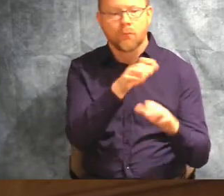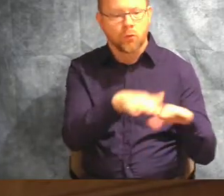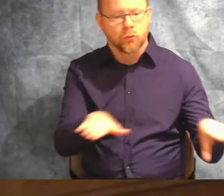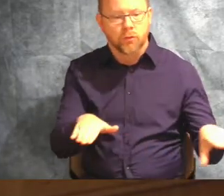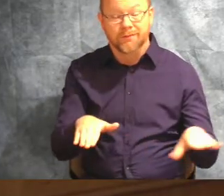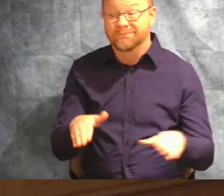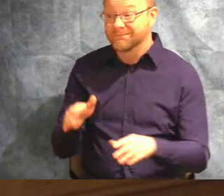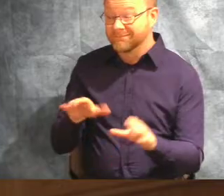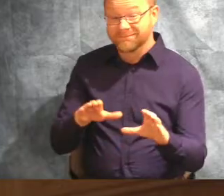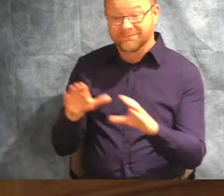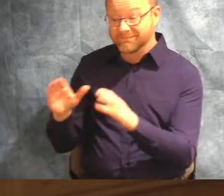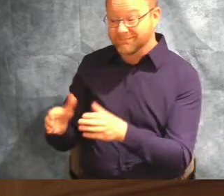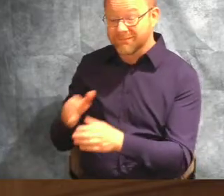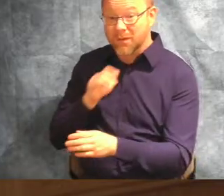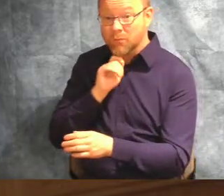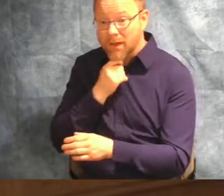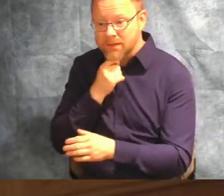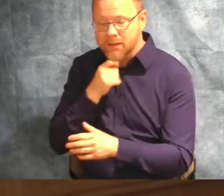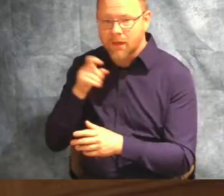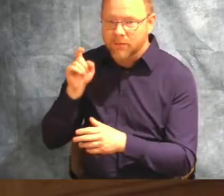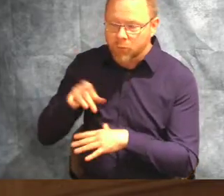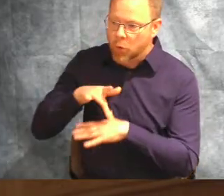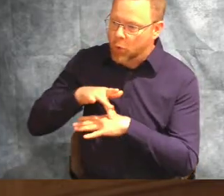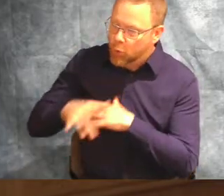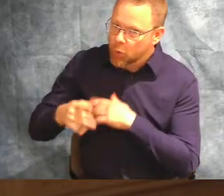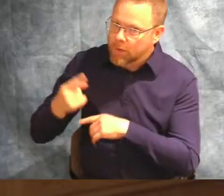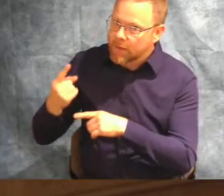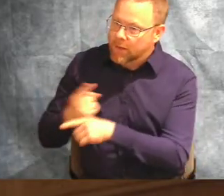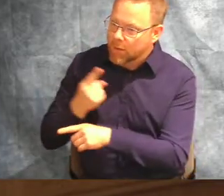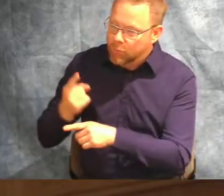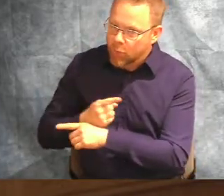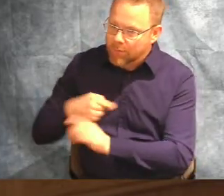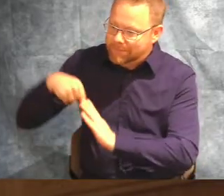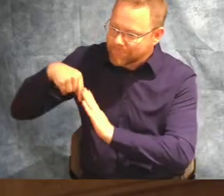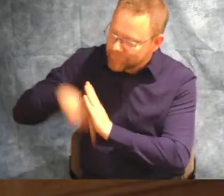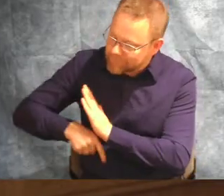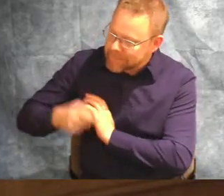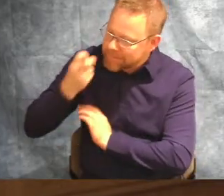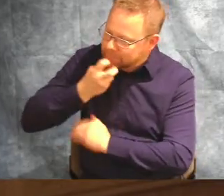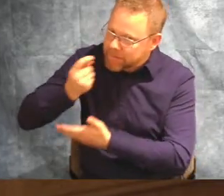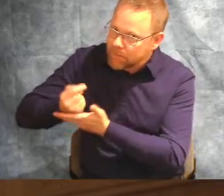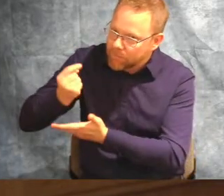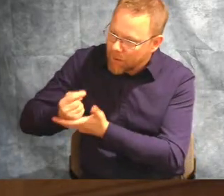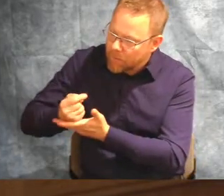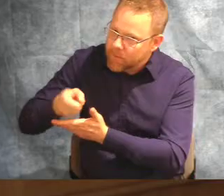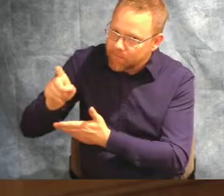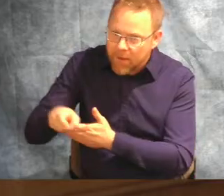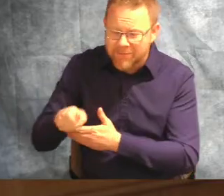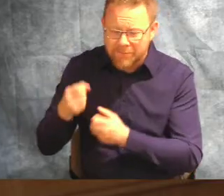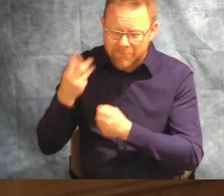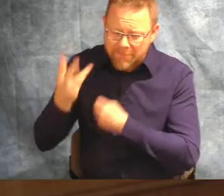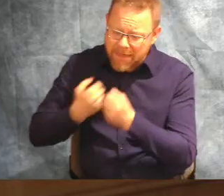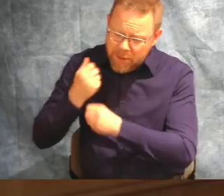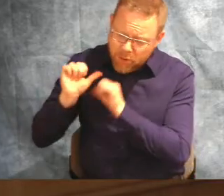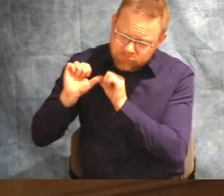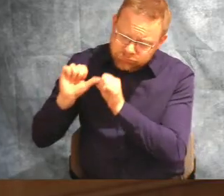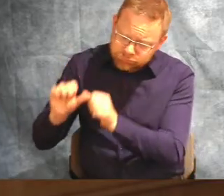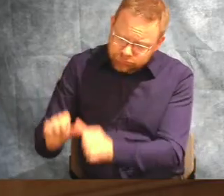apraxia require early appropriate and intensive speech therapy often for many years to learn to